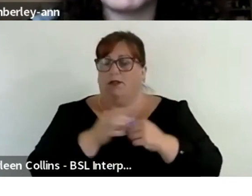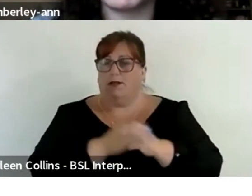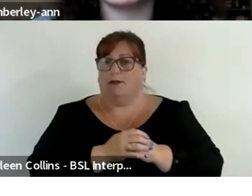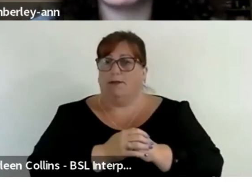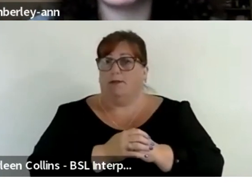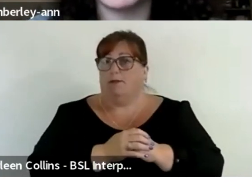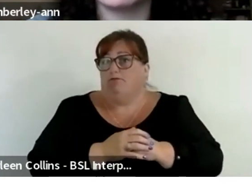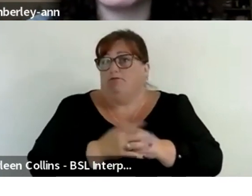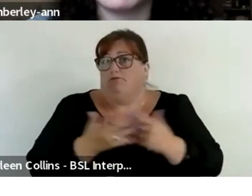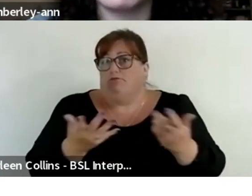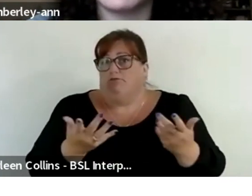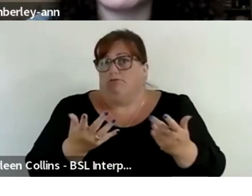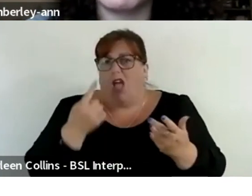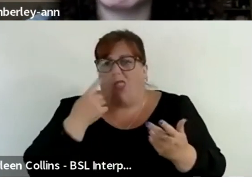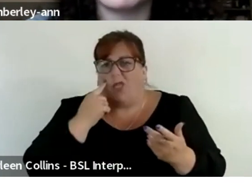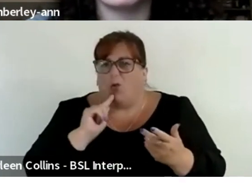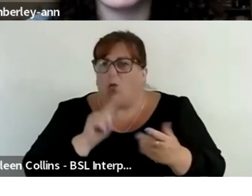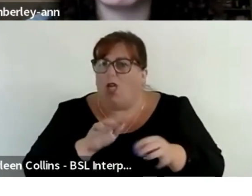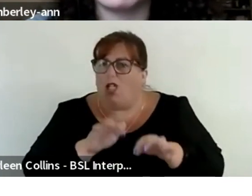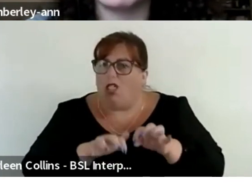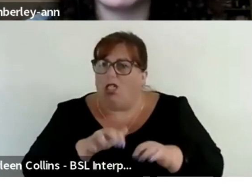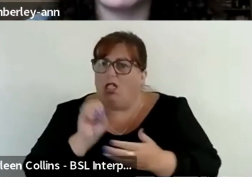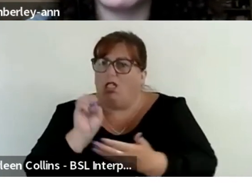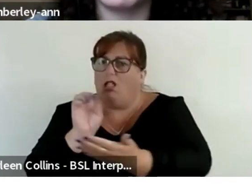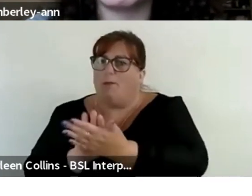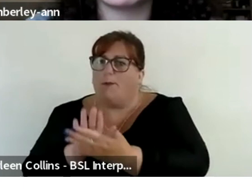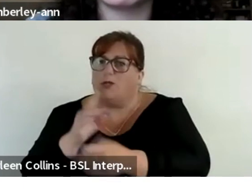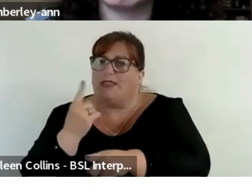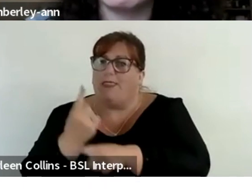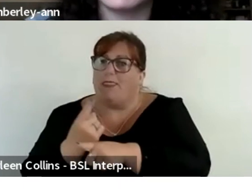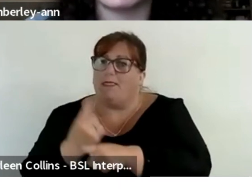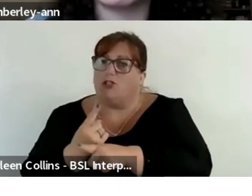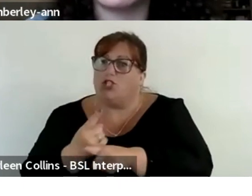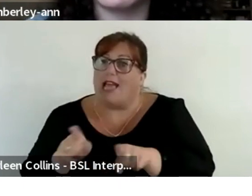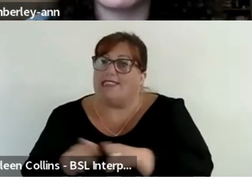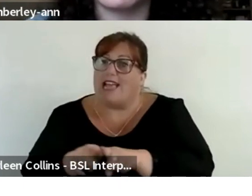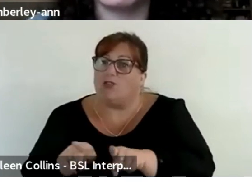could post in the chat as well, that URL for people who maybe can't scan the QR code.